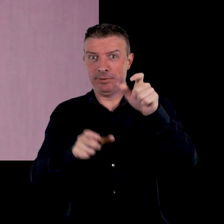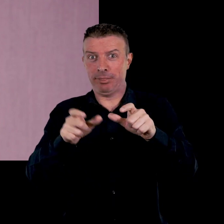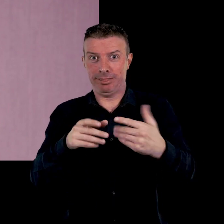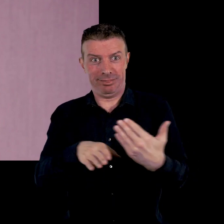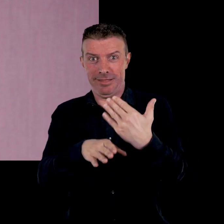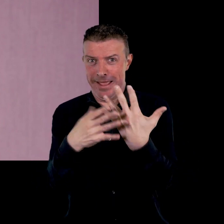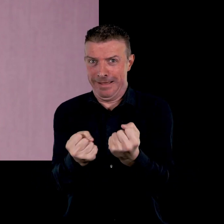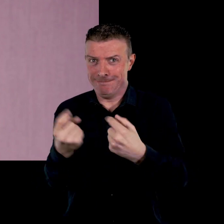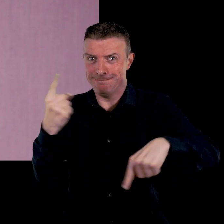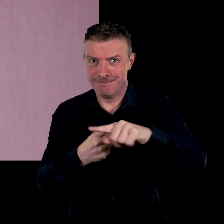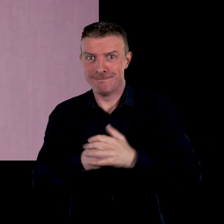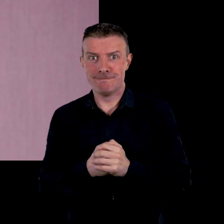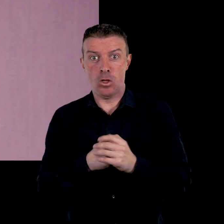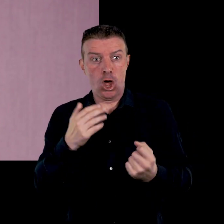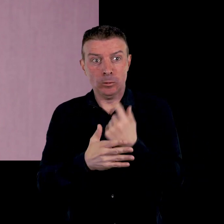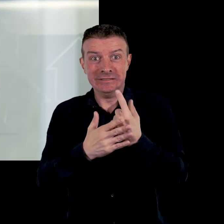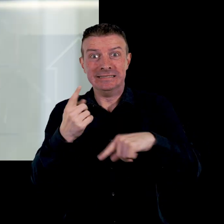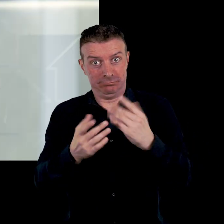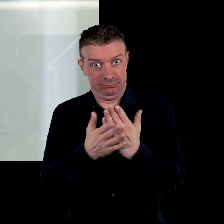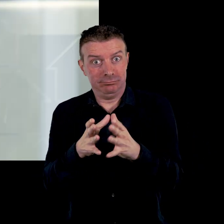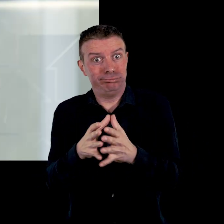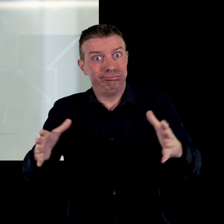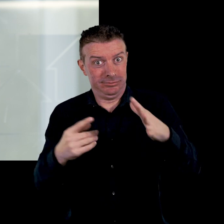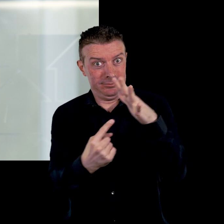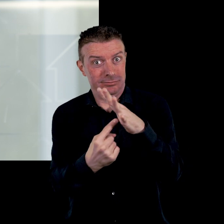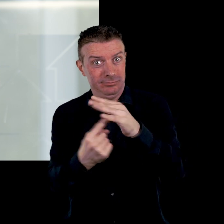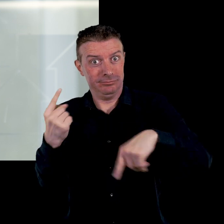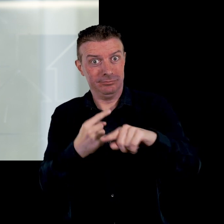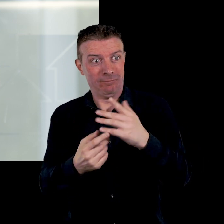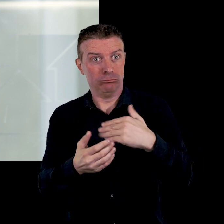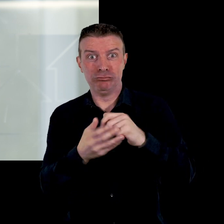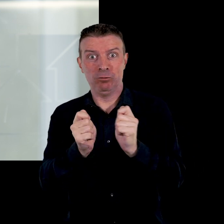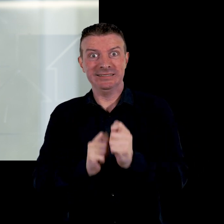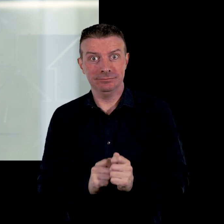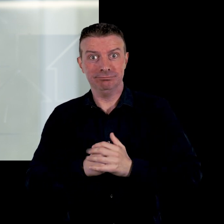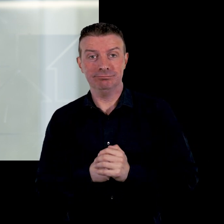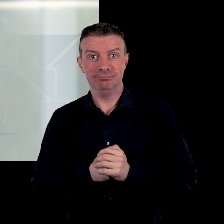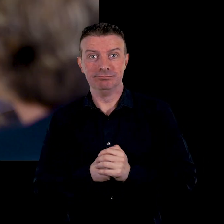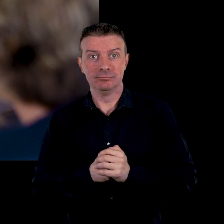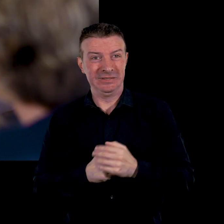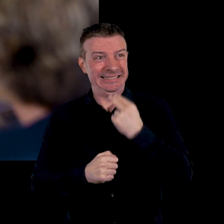that are coming up for young people. The opportunities within the retrofit sector are really significant.